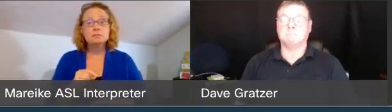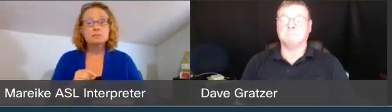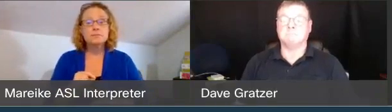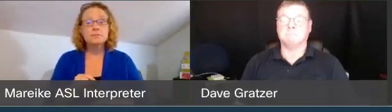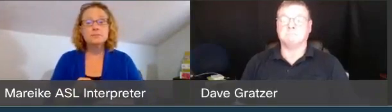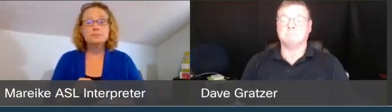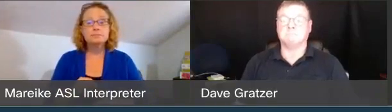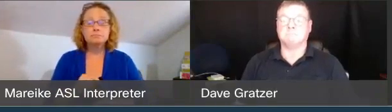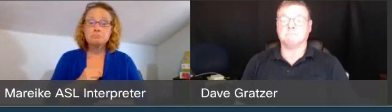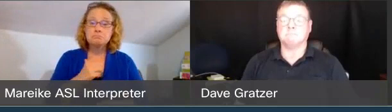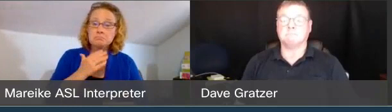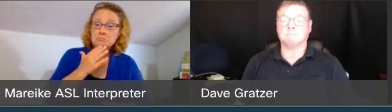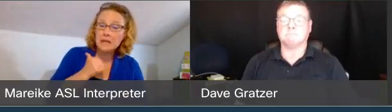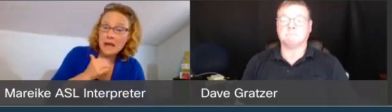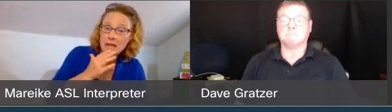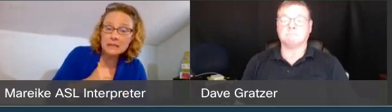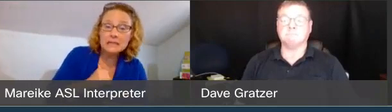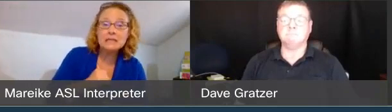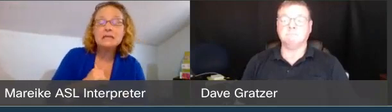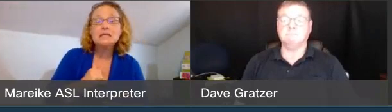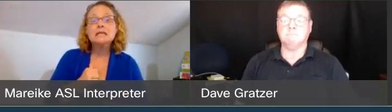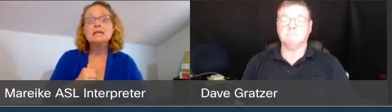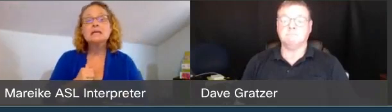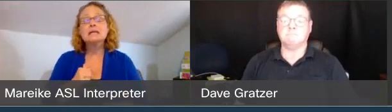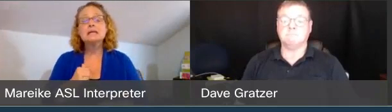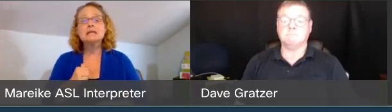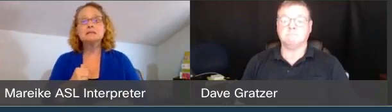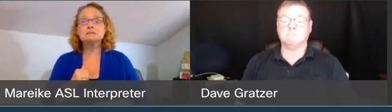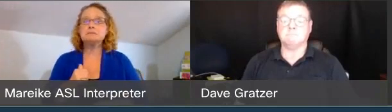diabetes at the rate of three or four times greater than the general population and